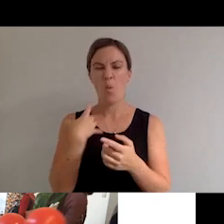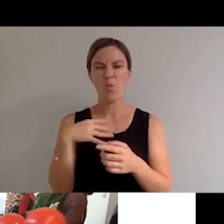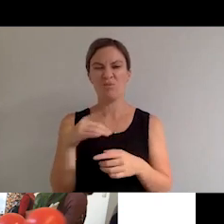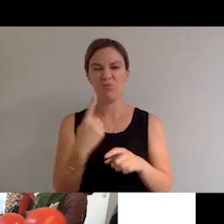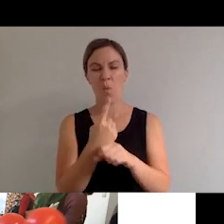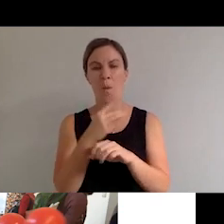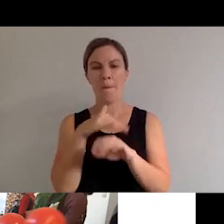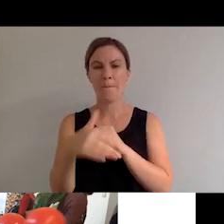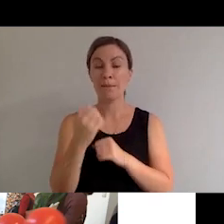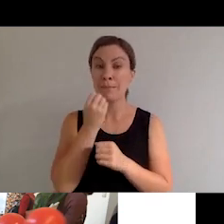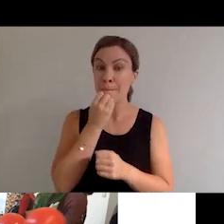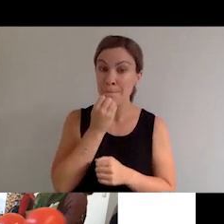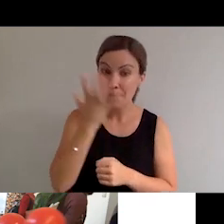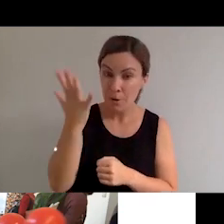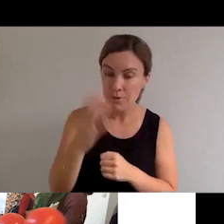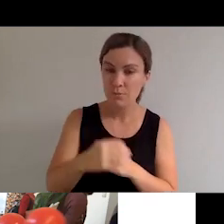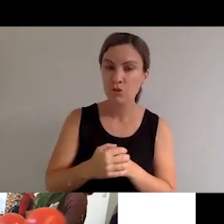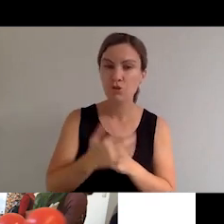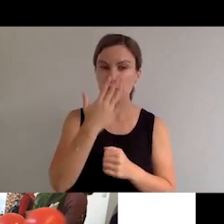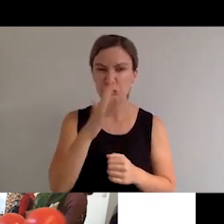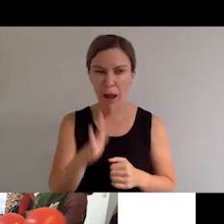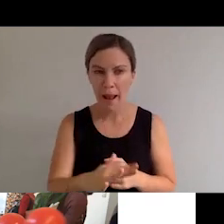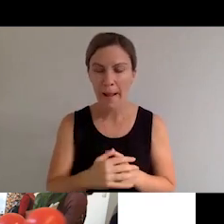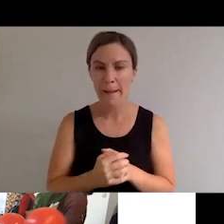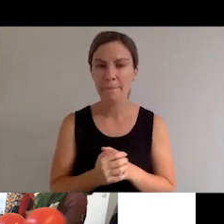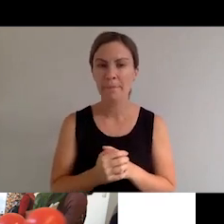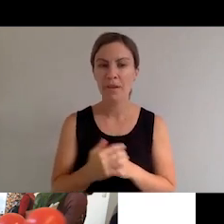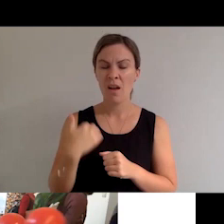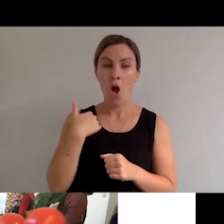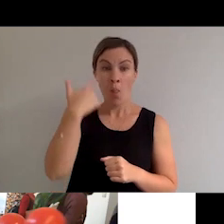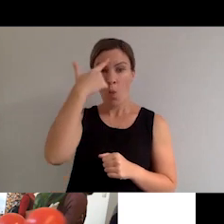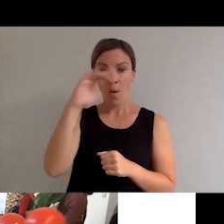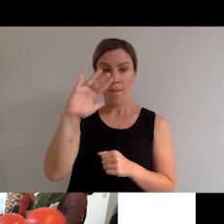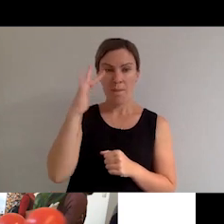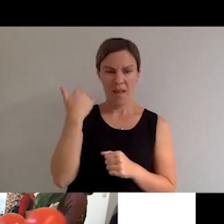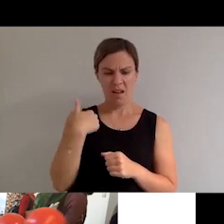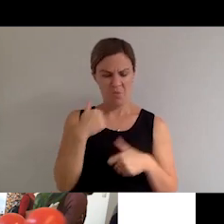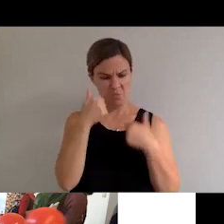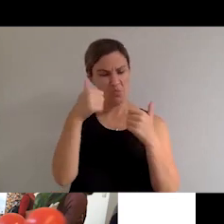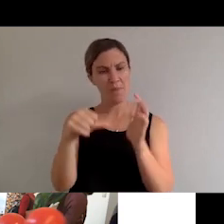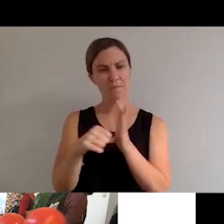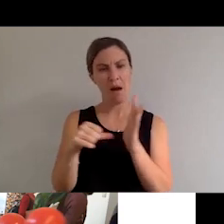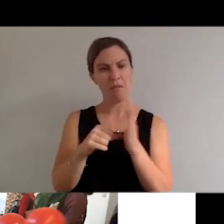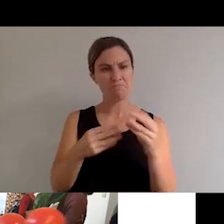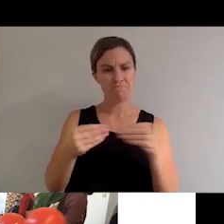thought I was a person who was really good with money, and since I have been 13 I have pretty much always had multiple jobs.